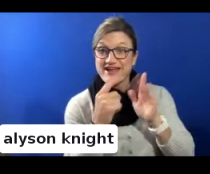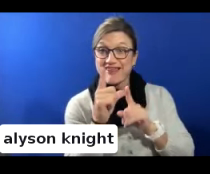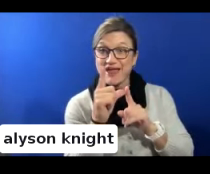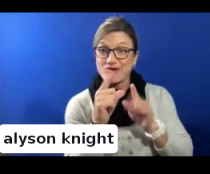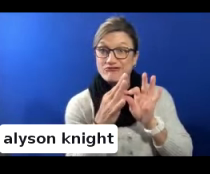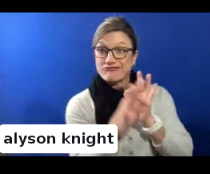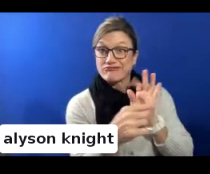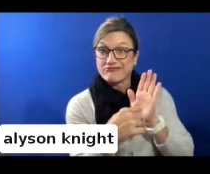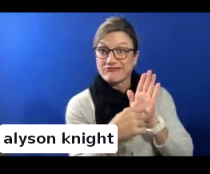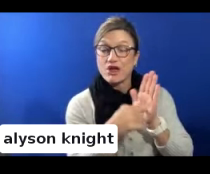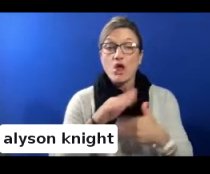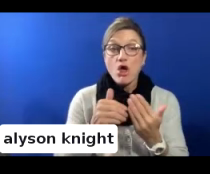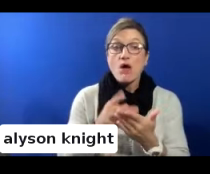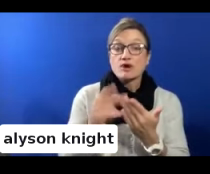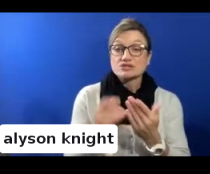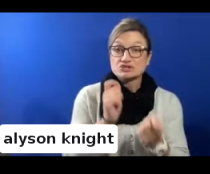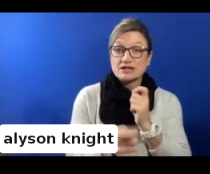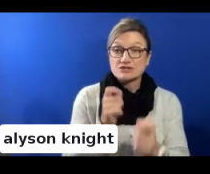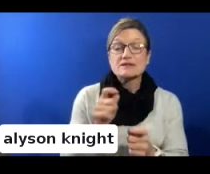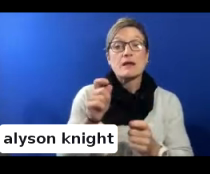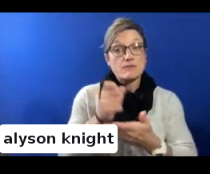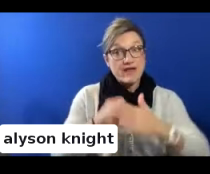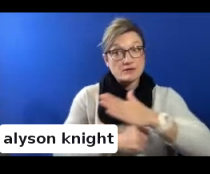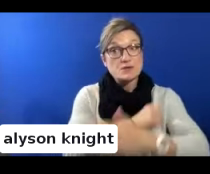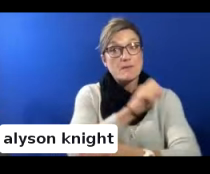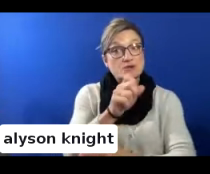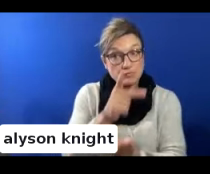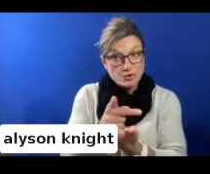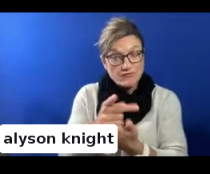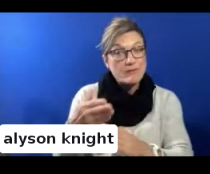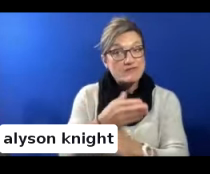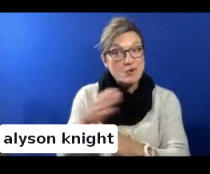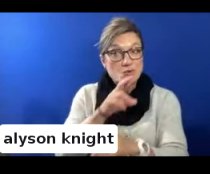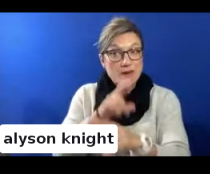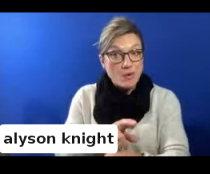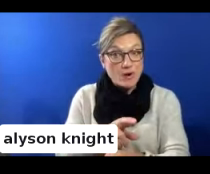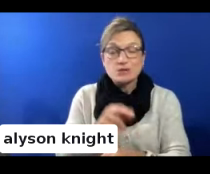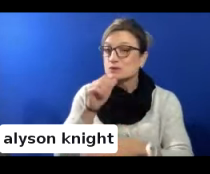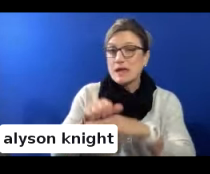All project changes must be approved by the Foundation prior to reporting. Do not submit this report.